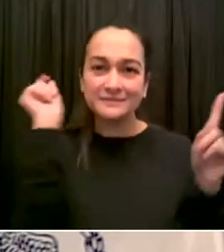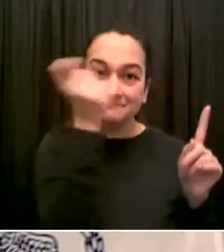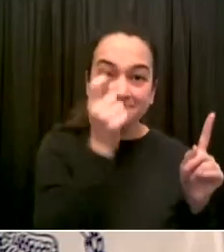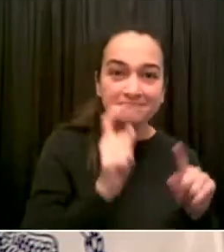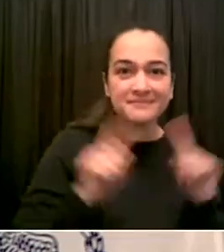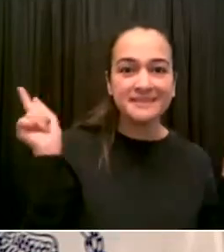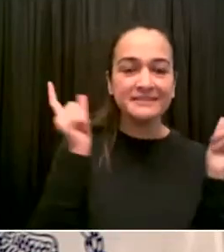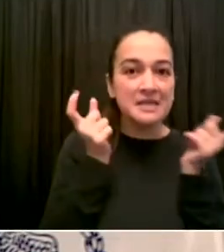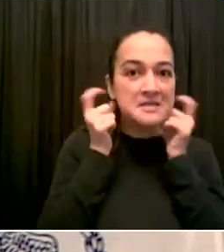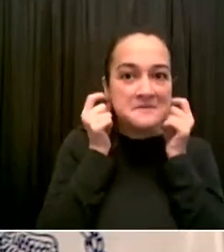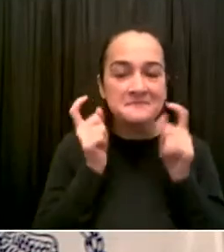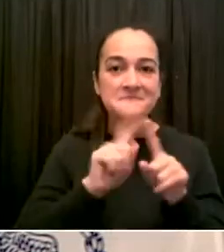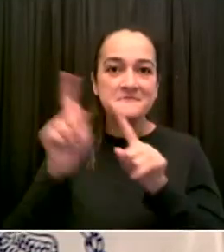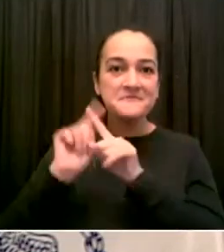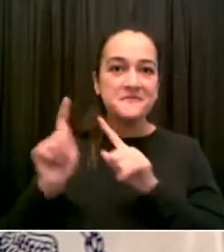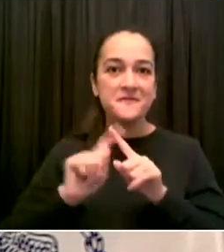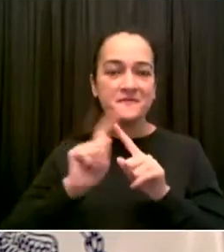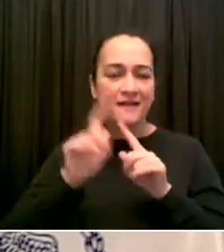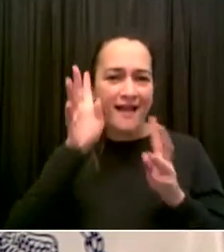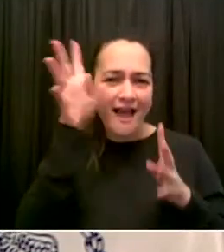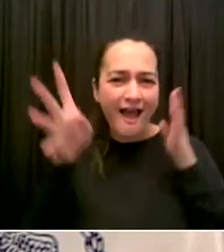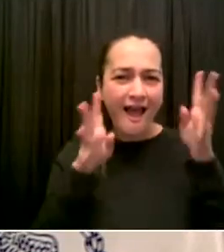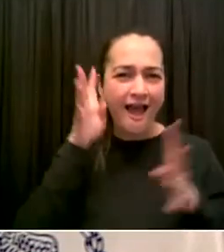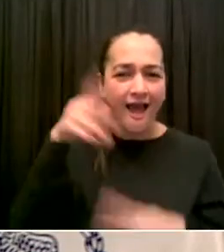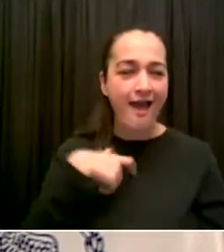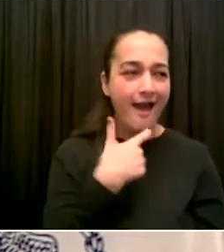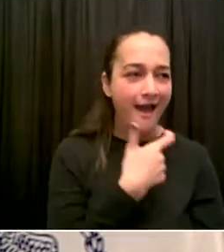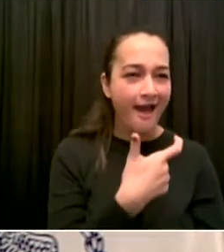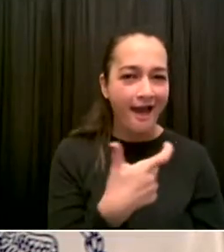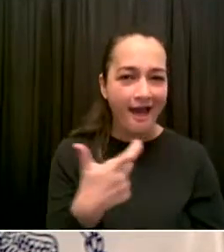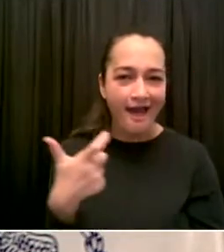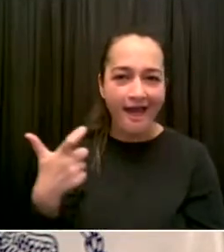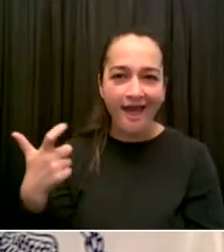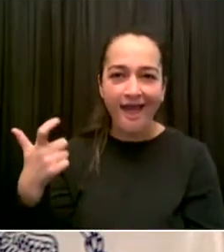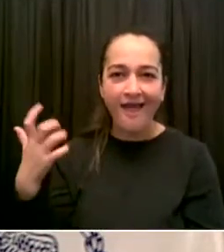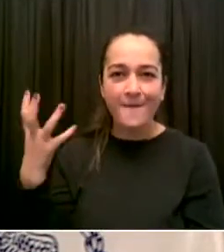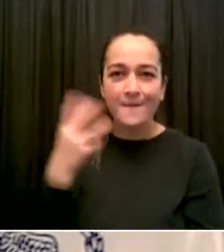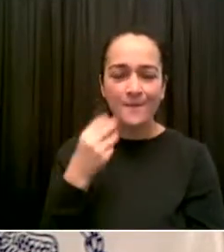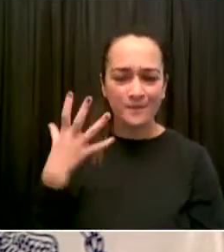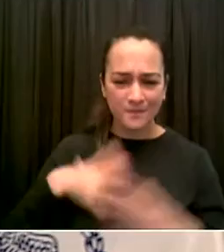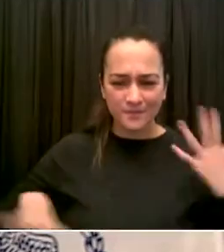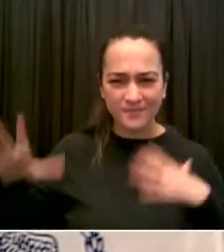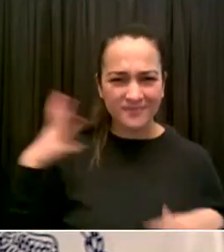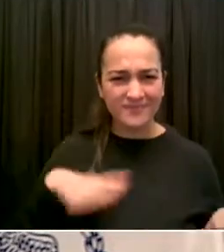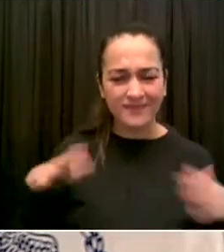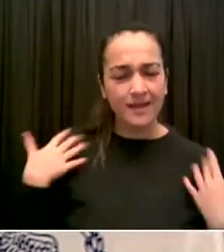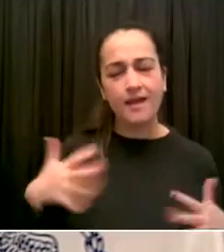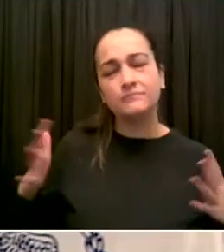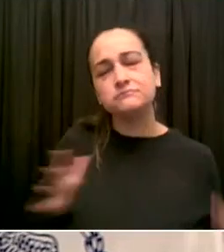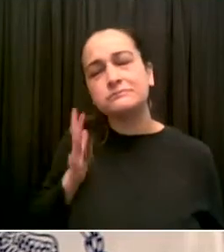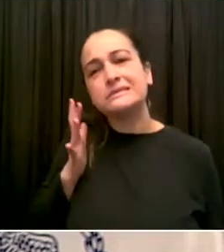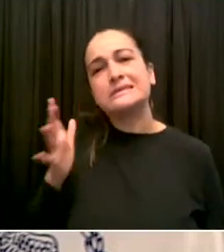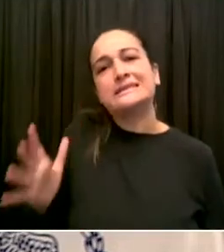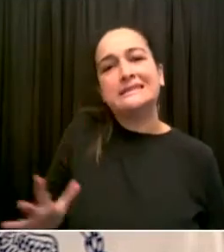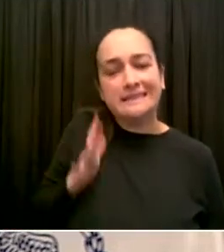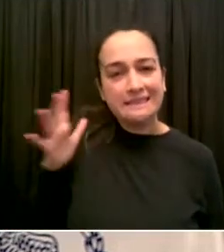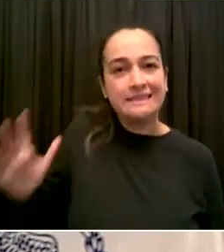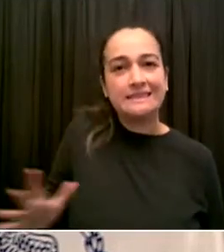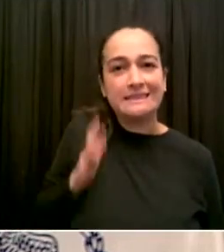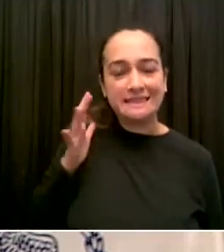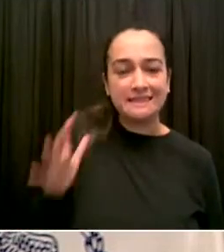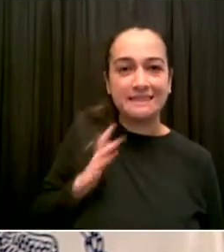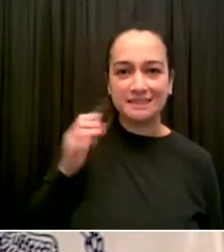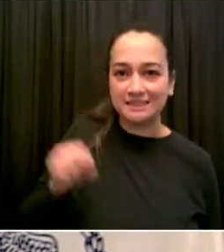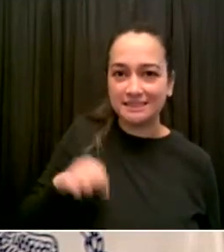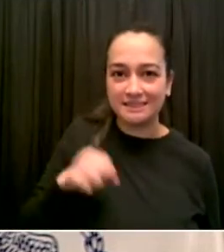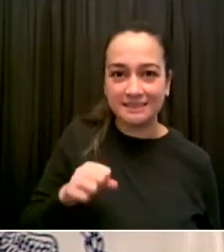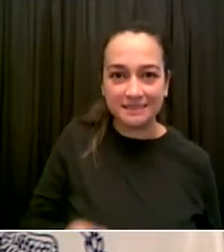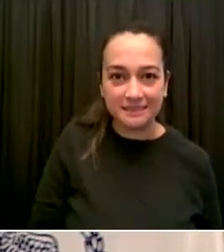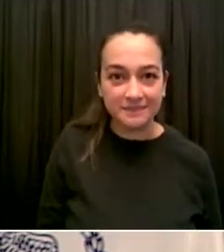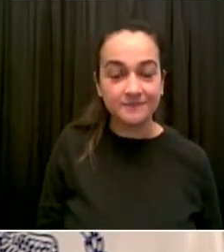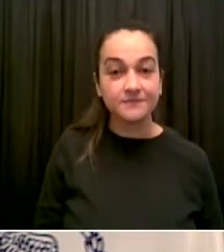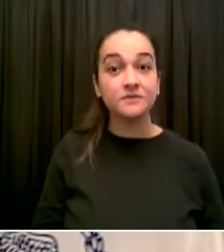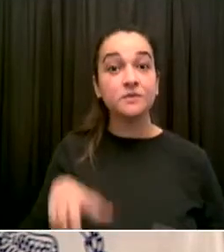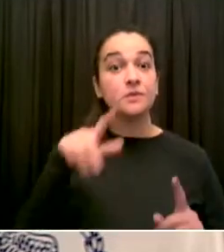DESIGNERS, THE FOL KSWHO ARE UP-